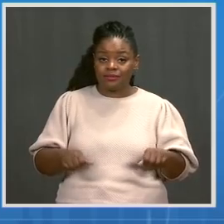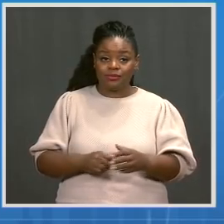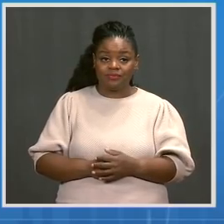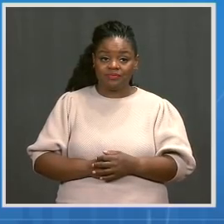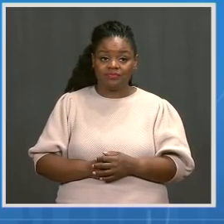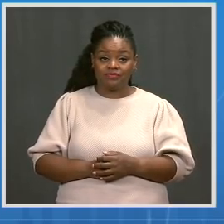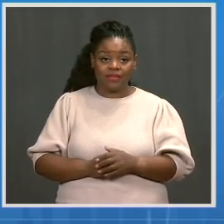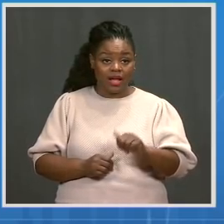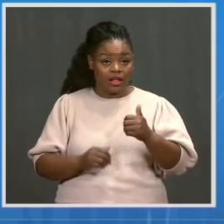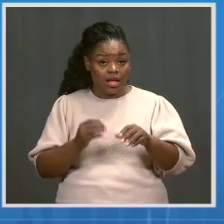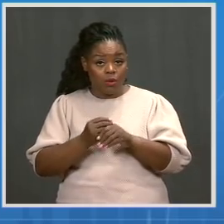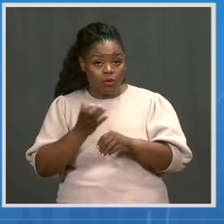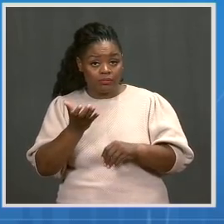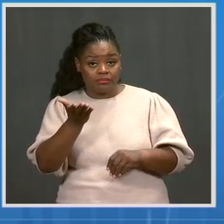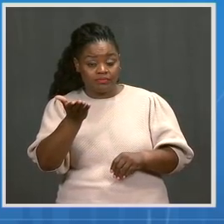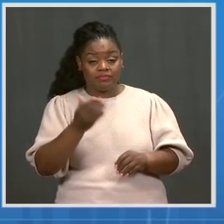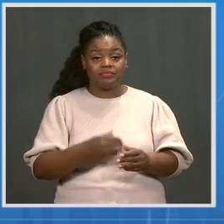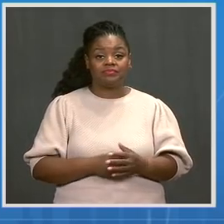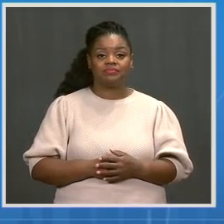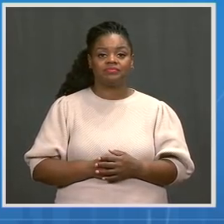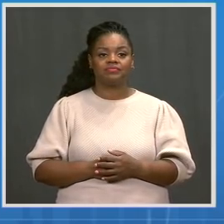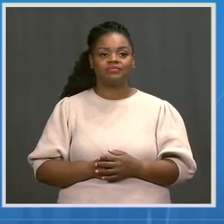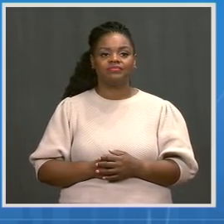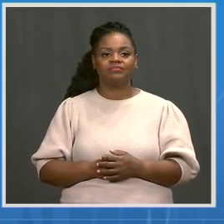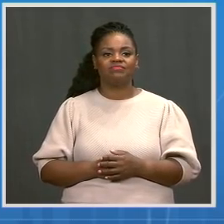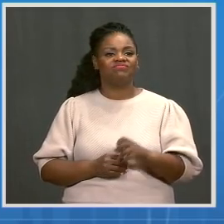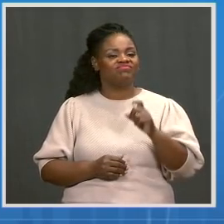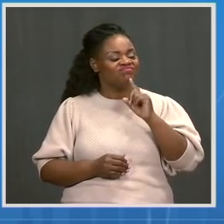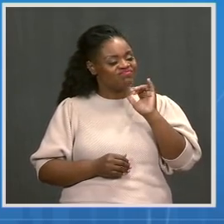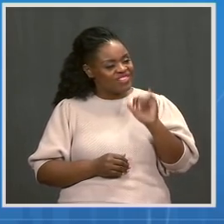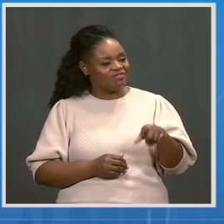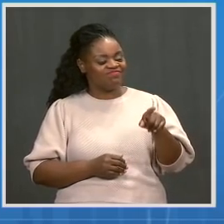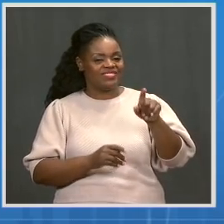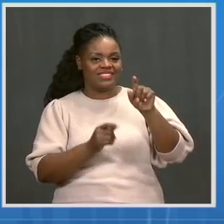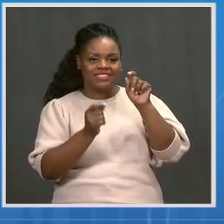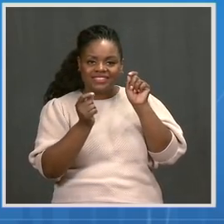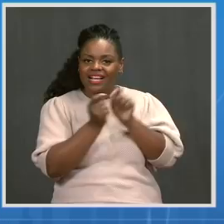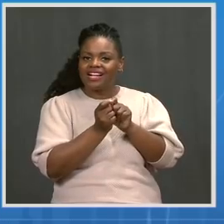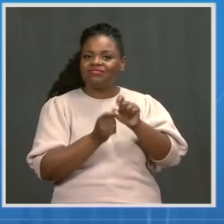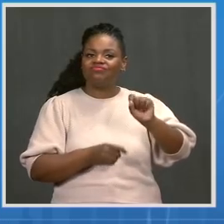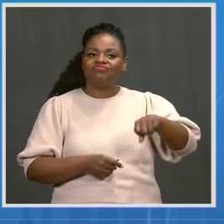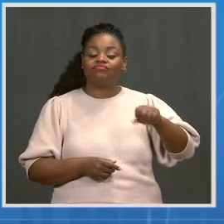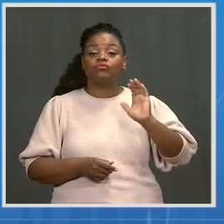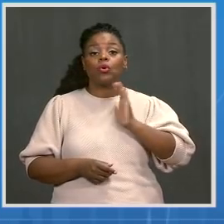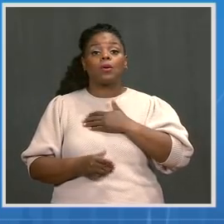Surgeon General Murthy: I think that's exactly right, Jeff. And, Zeke, our approach and what we've learned over these past,